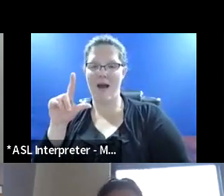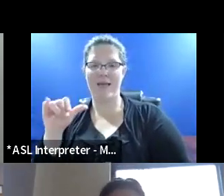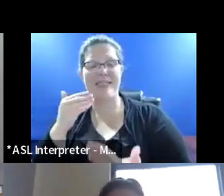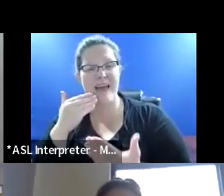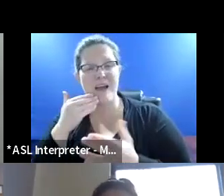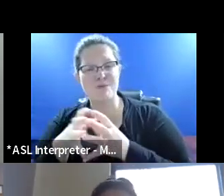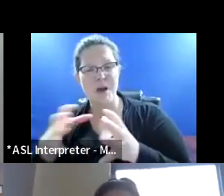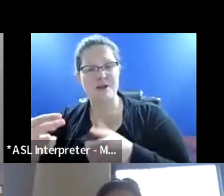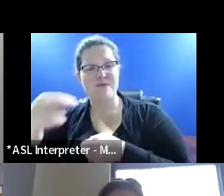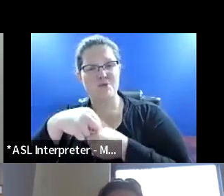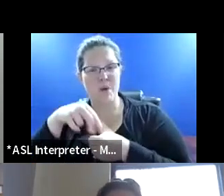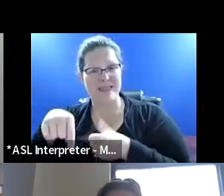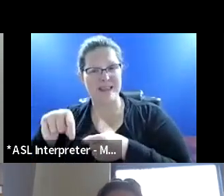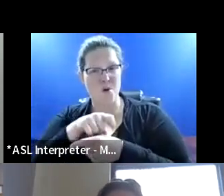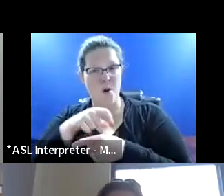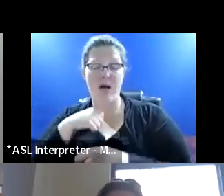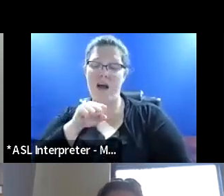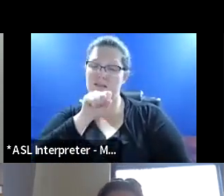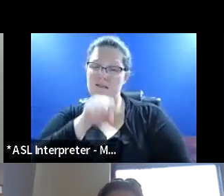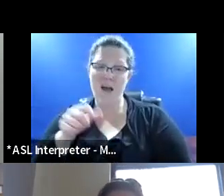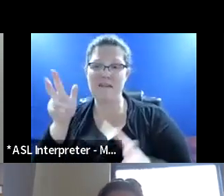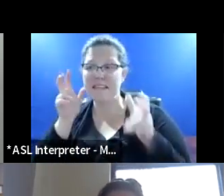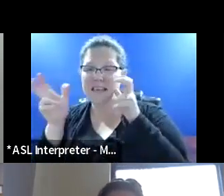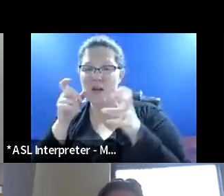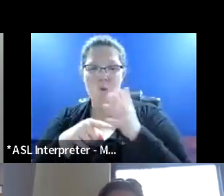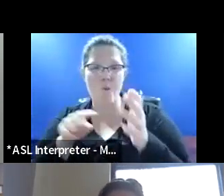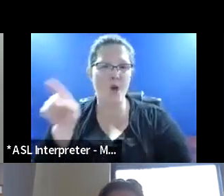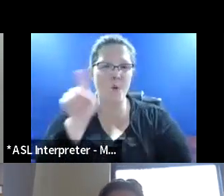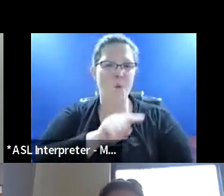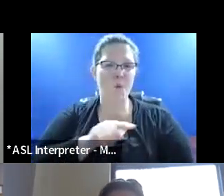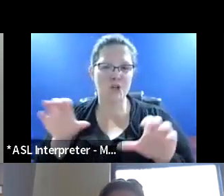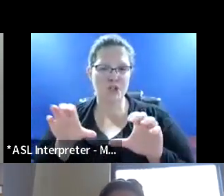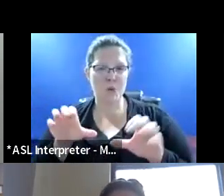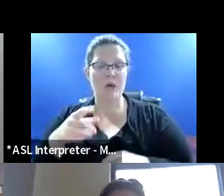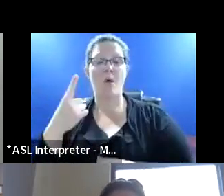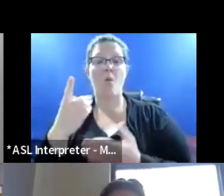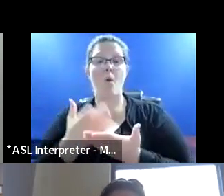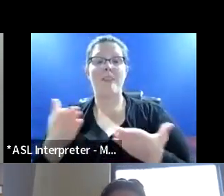I THINK I SAID MY PIECE. BUT IF I COULD GET A LIST OF E-MAILS, I WOULD APPRECIATE IT.